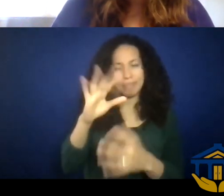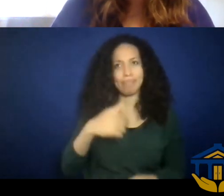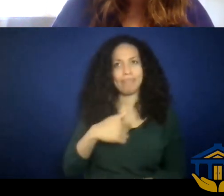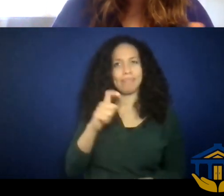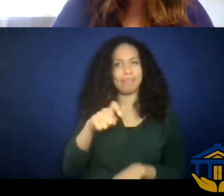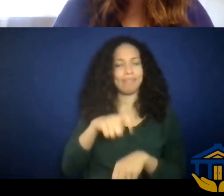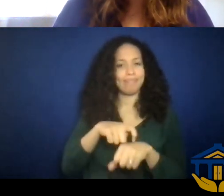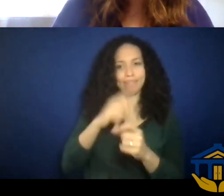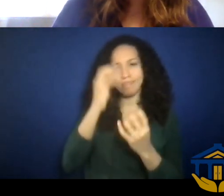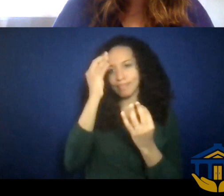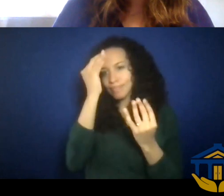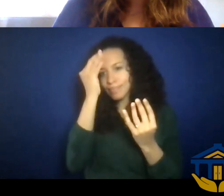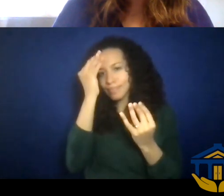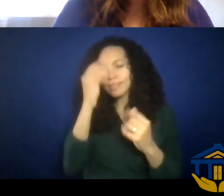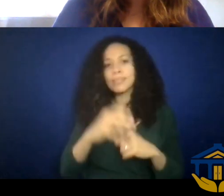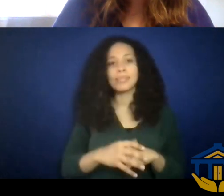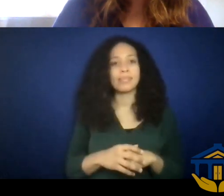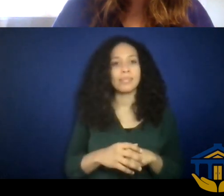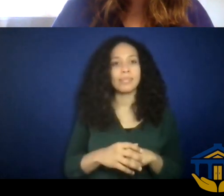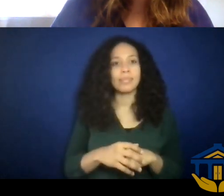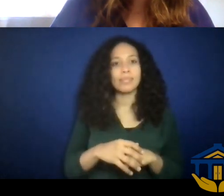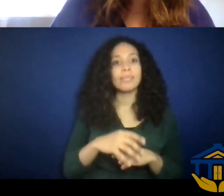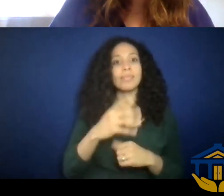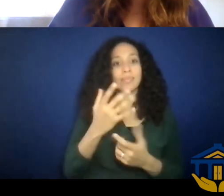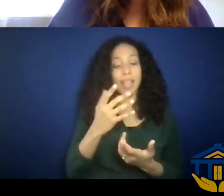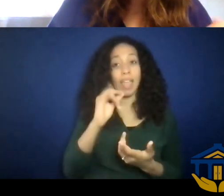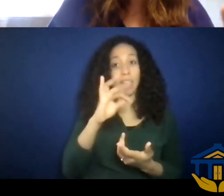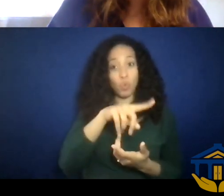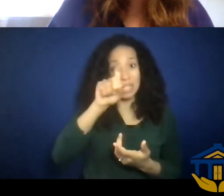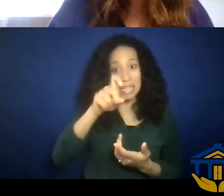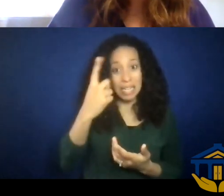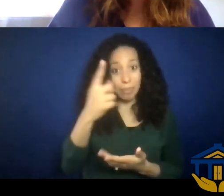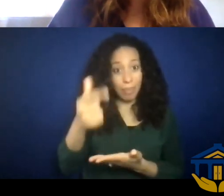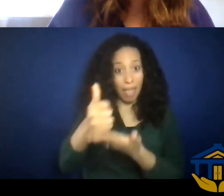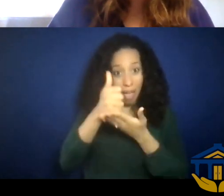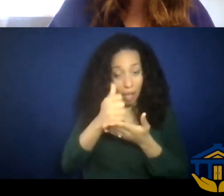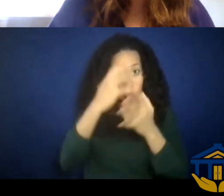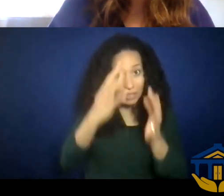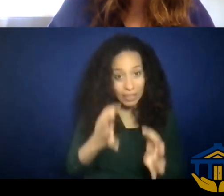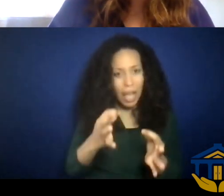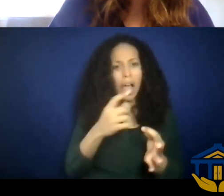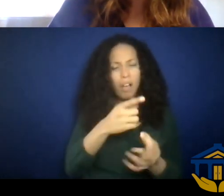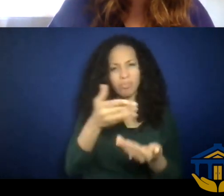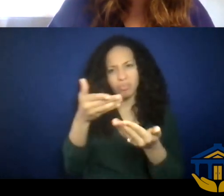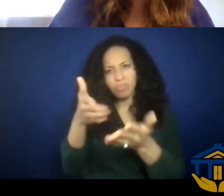anything you need to make help make your decision, don't feel bad about asking for that information.